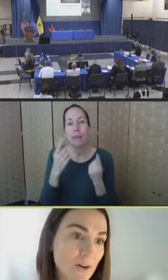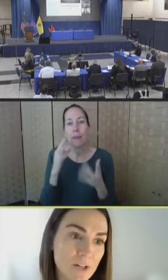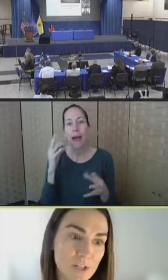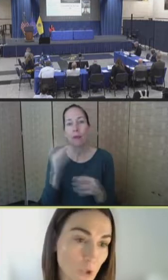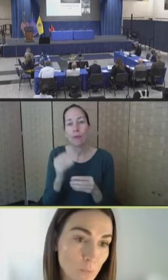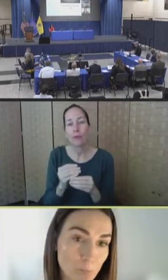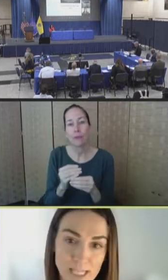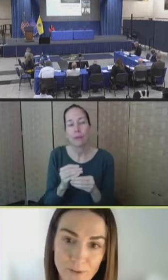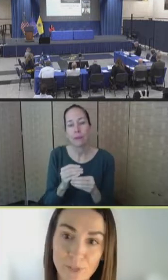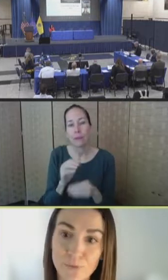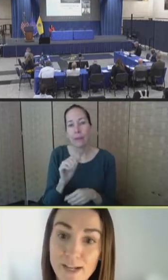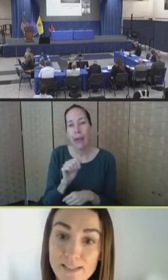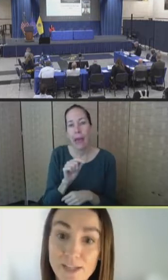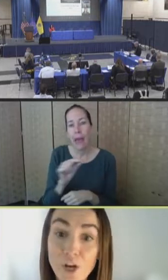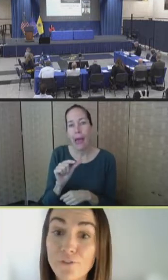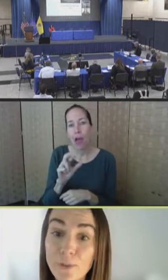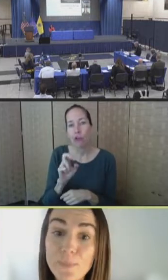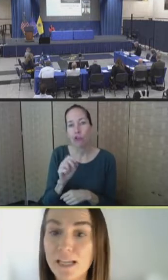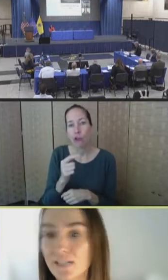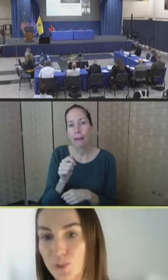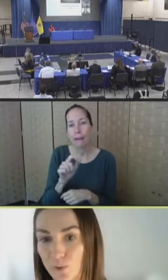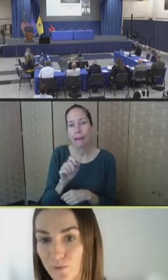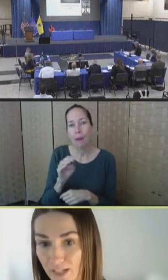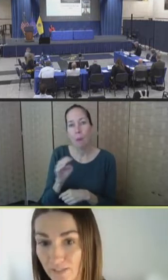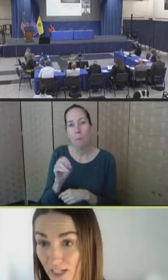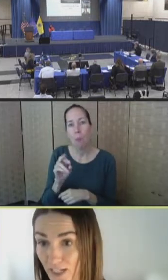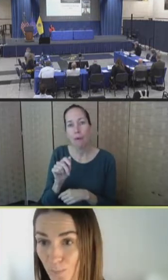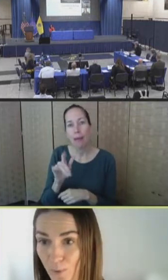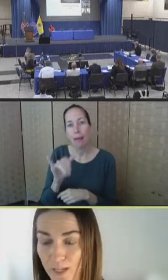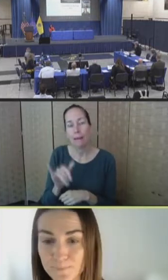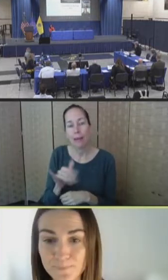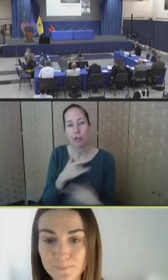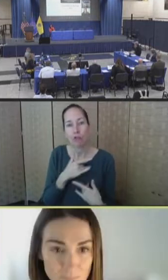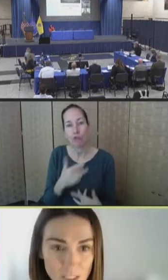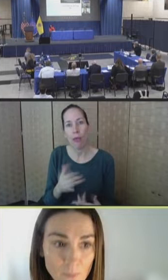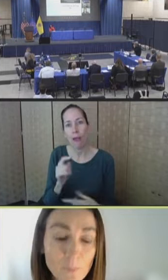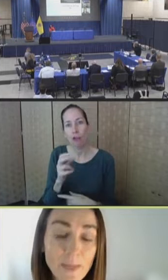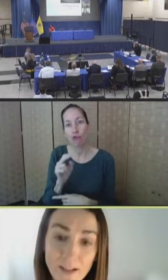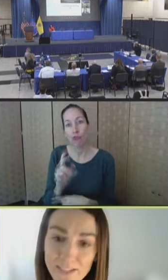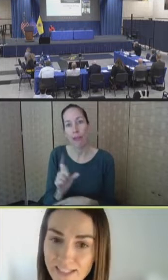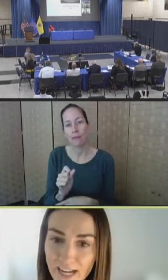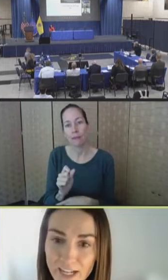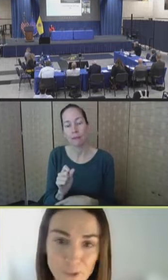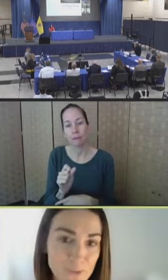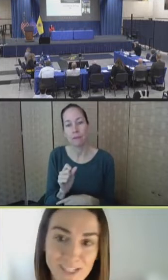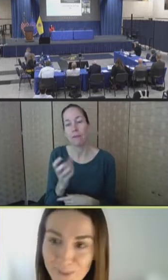you know, mortality risks from an individual advantage point. My colleagues and I who studied